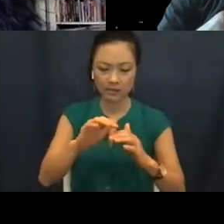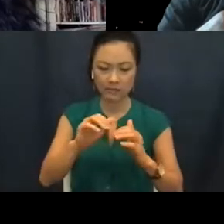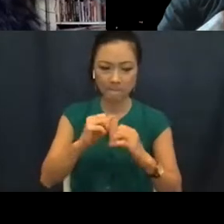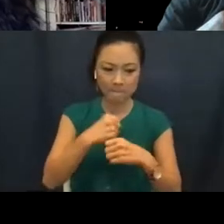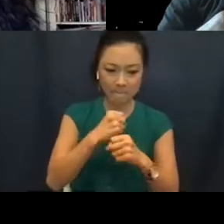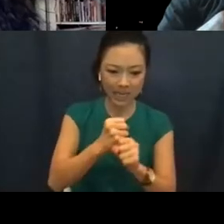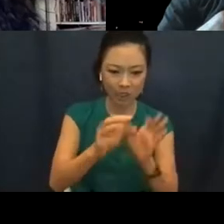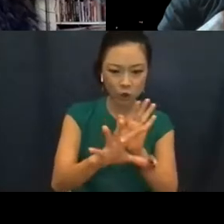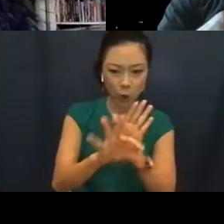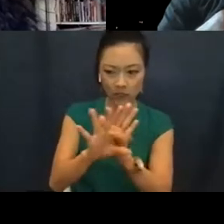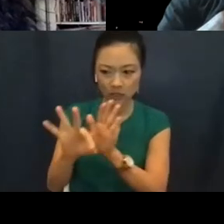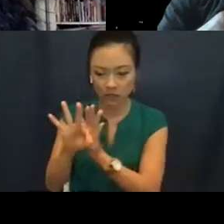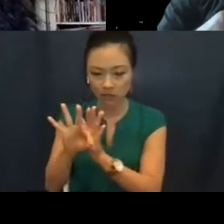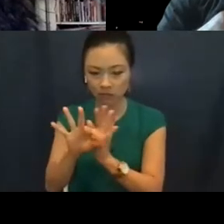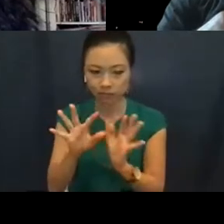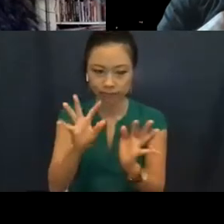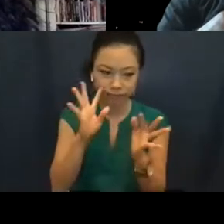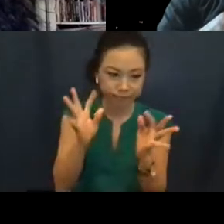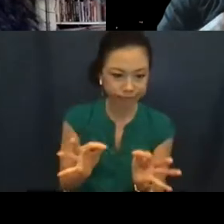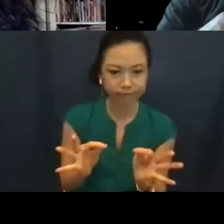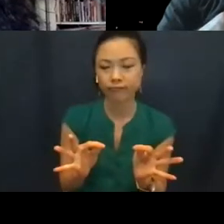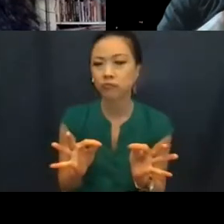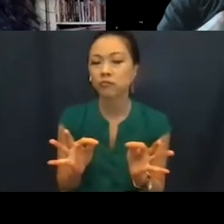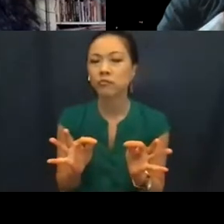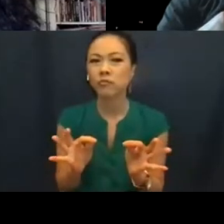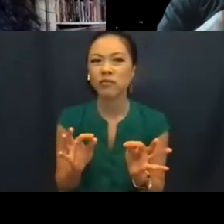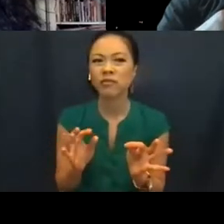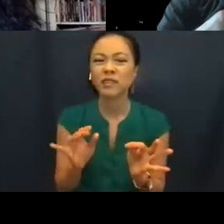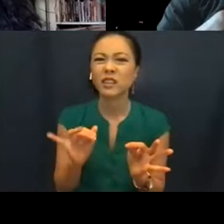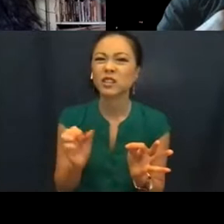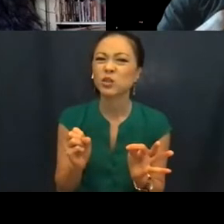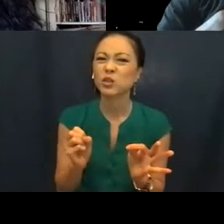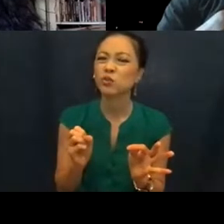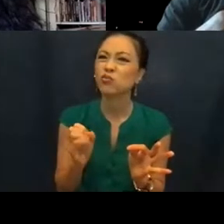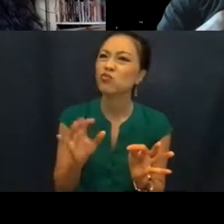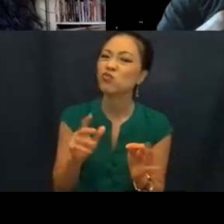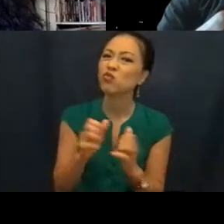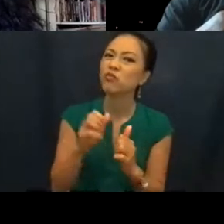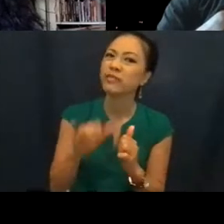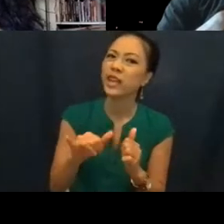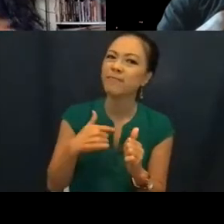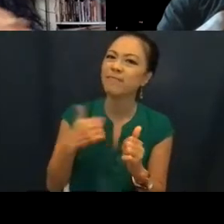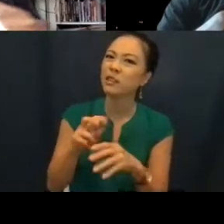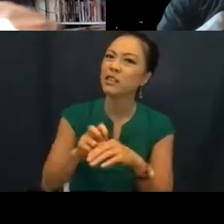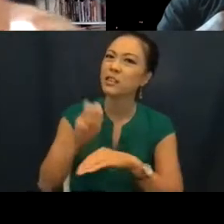as such easy these things are related. On that note, I'm going to skip ahead and stop